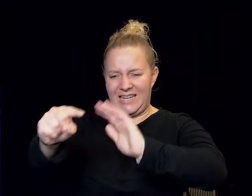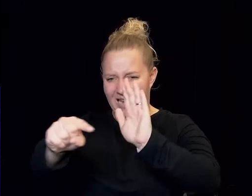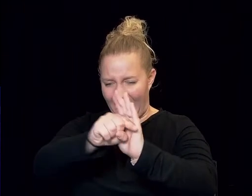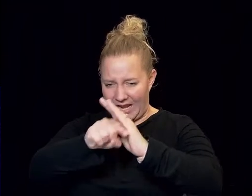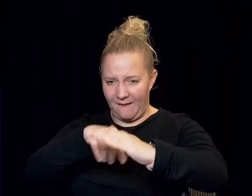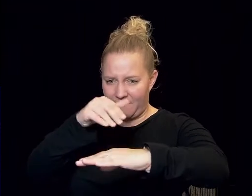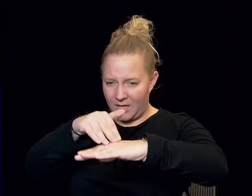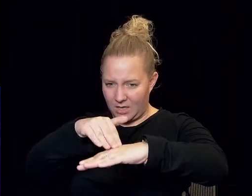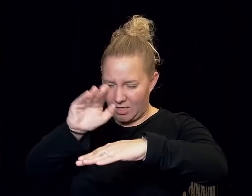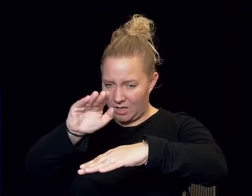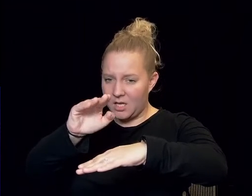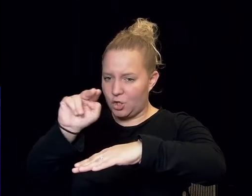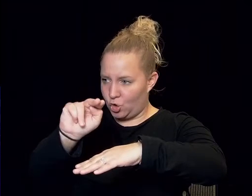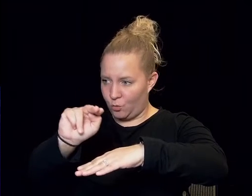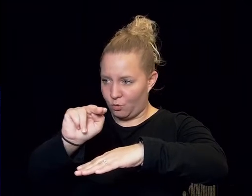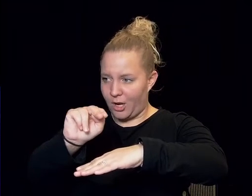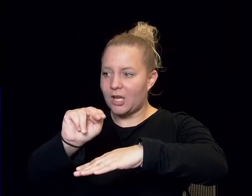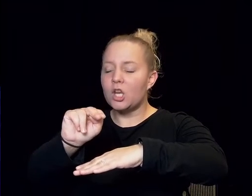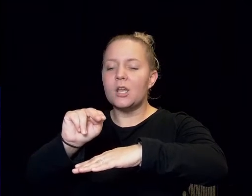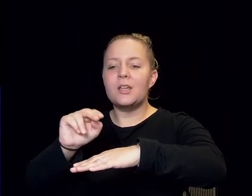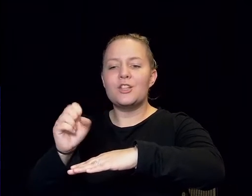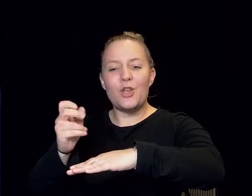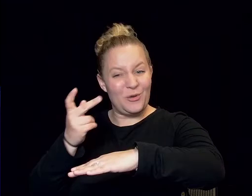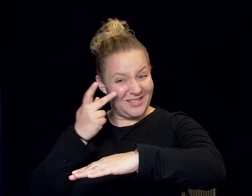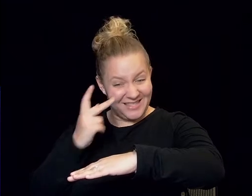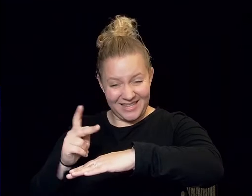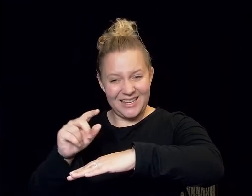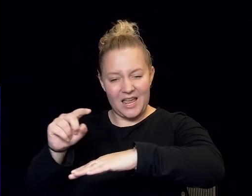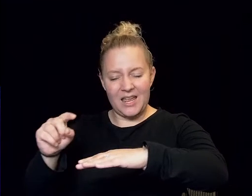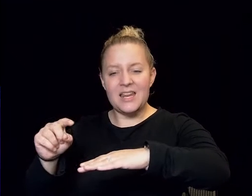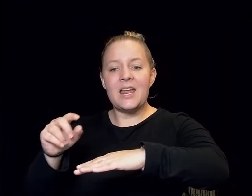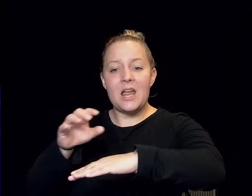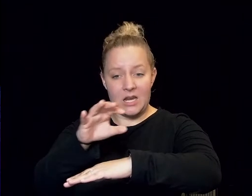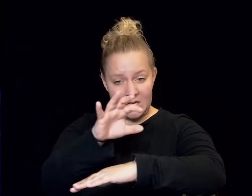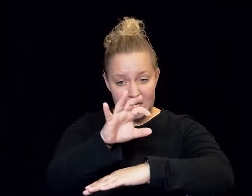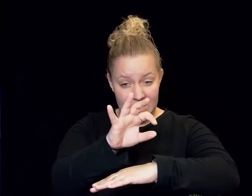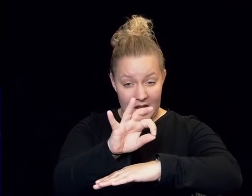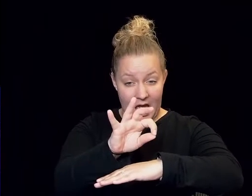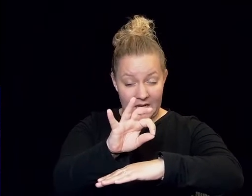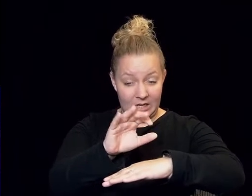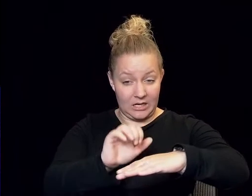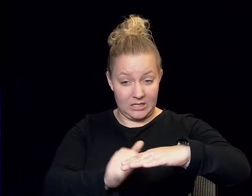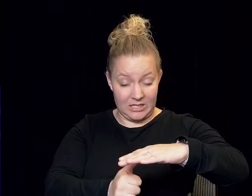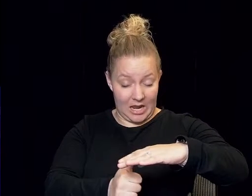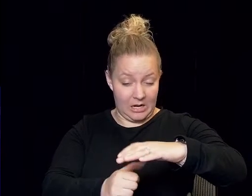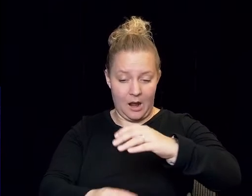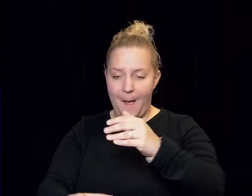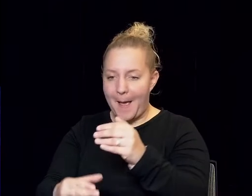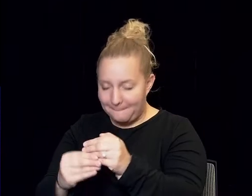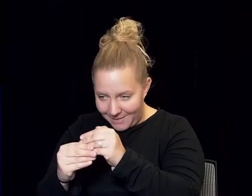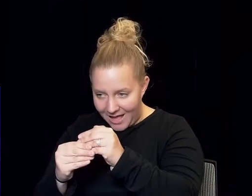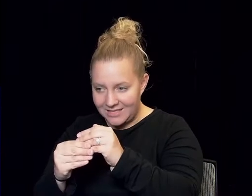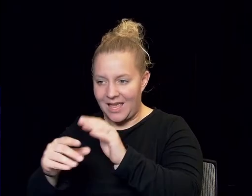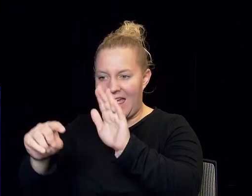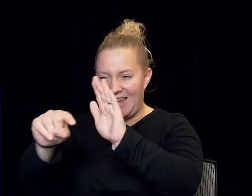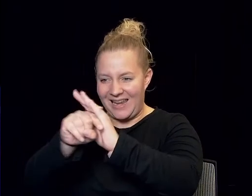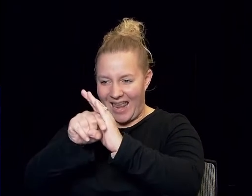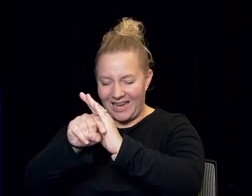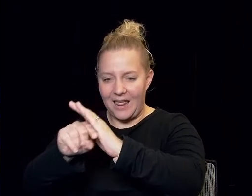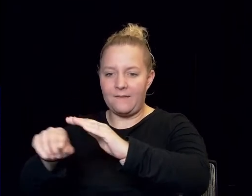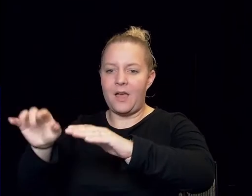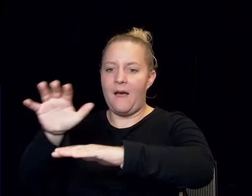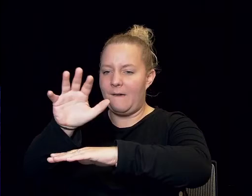put it up into the numerator. So, now that you see it's 9/10 plus a -5/10.